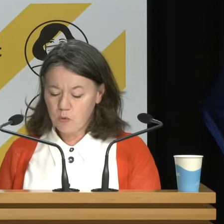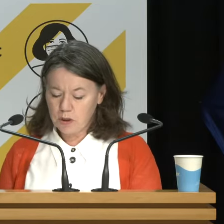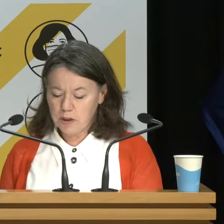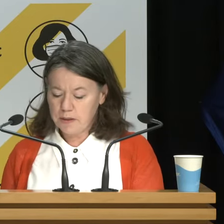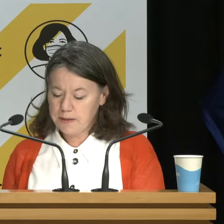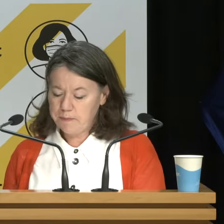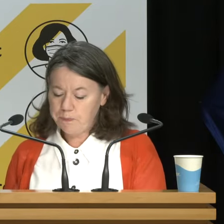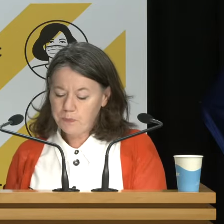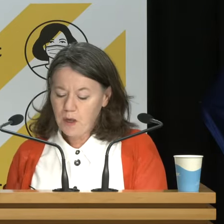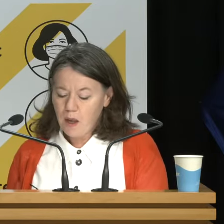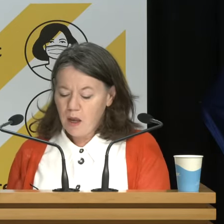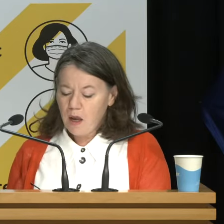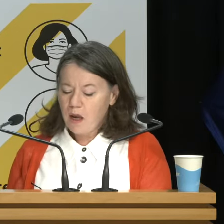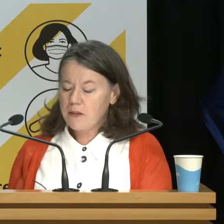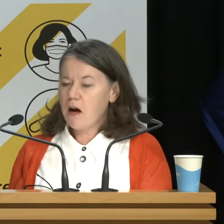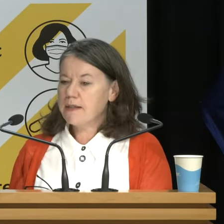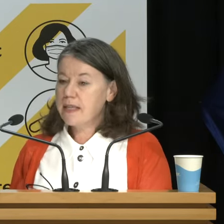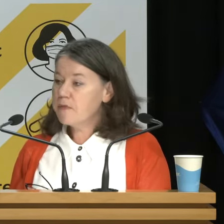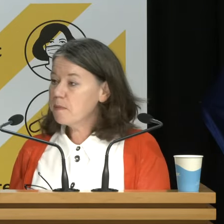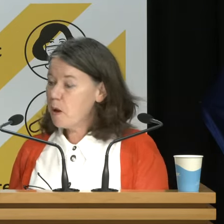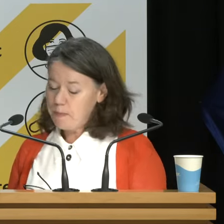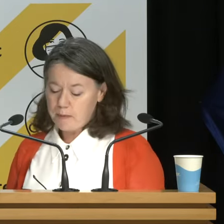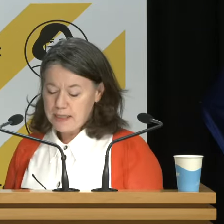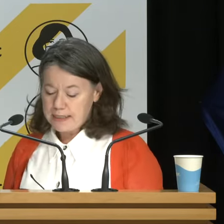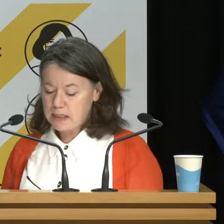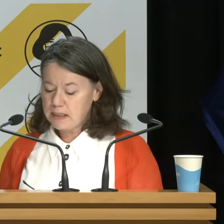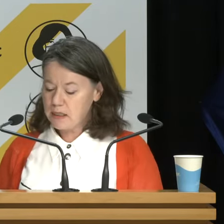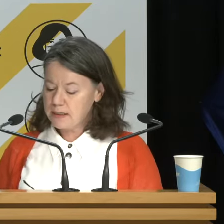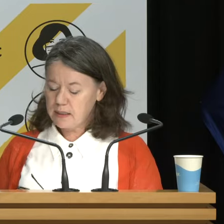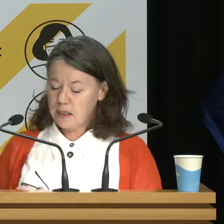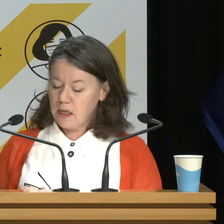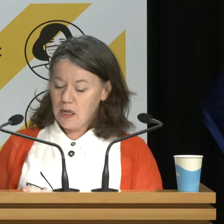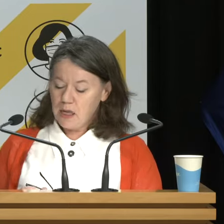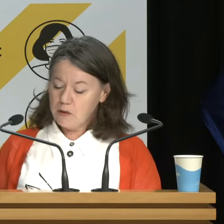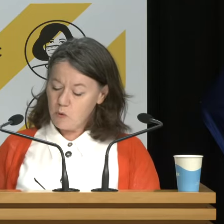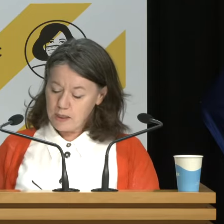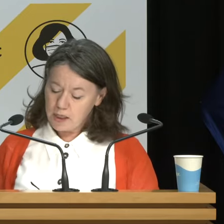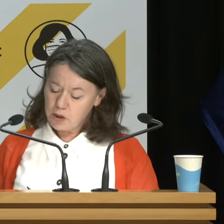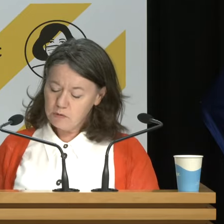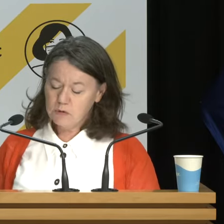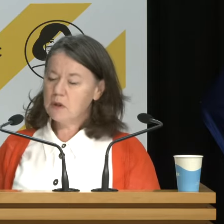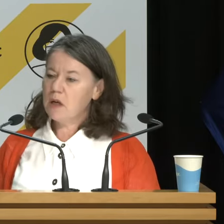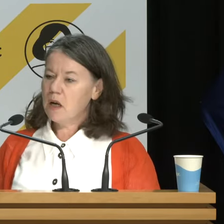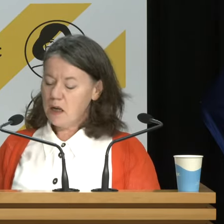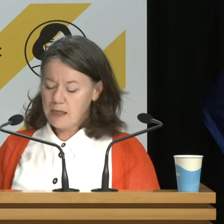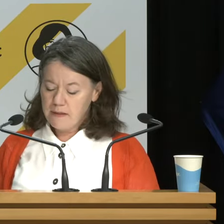centres are operating extended hours. To improve access for essential